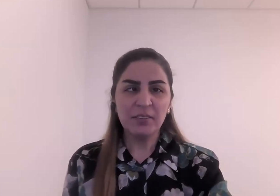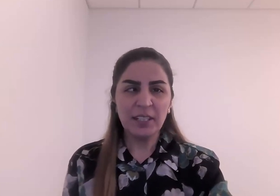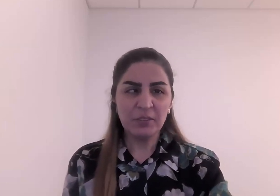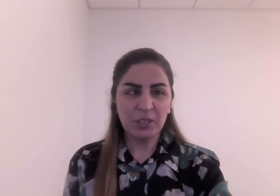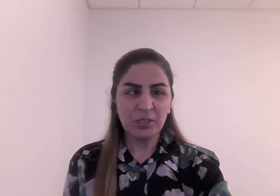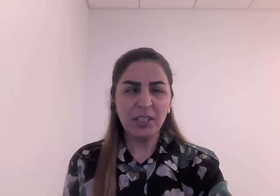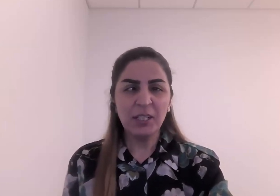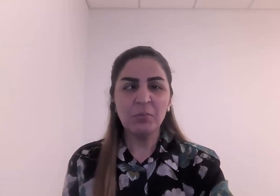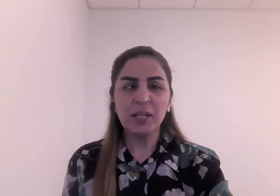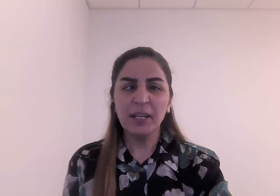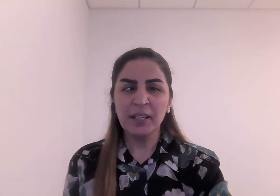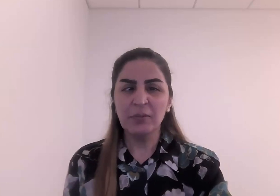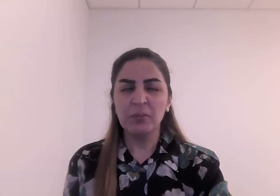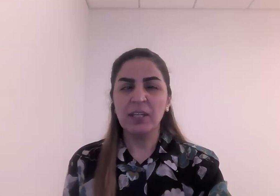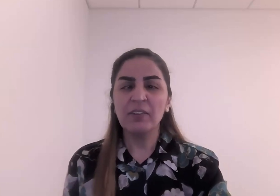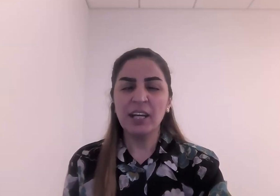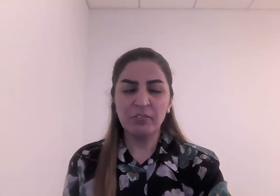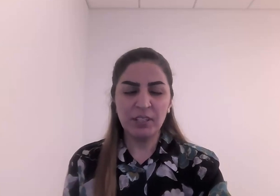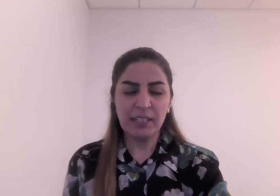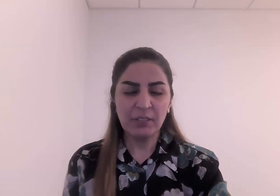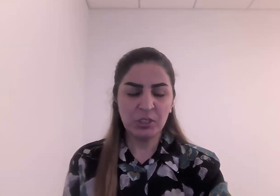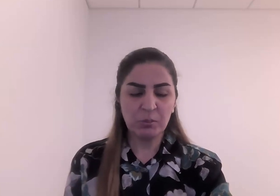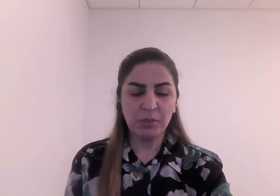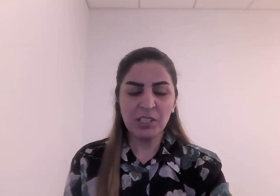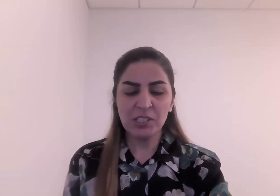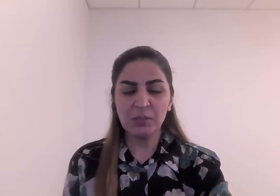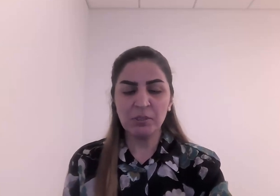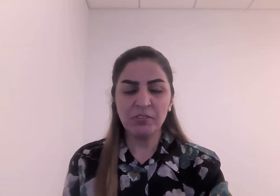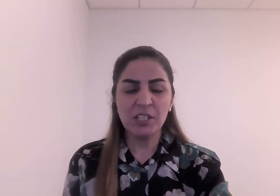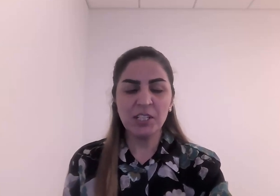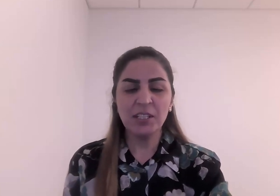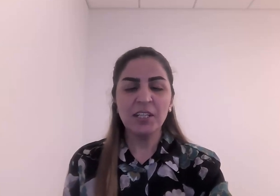not learn sign language on time